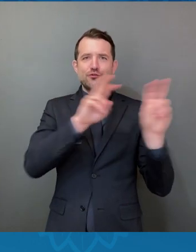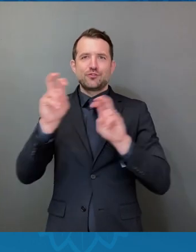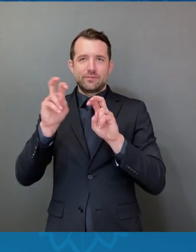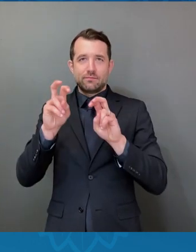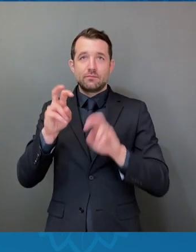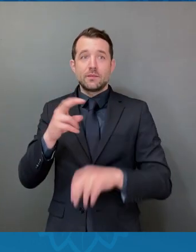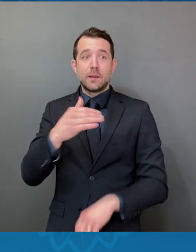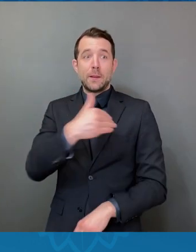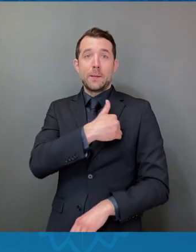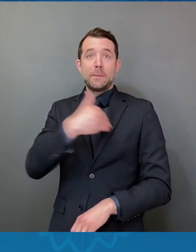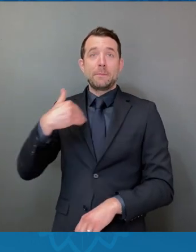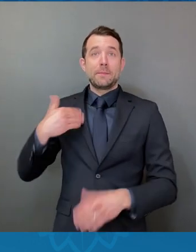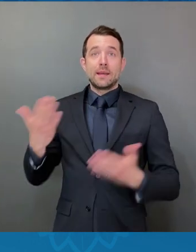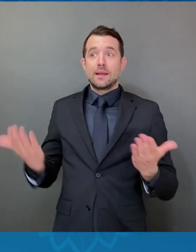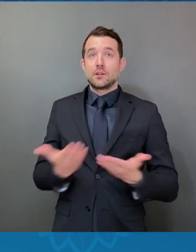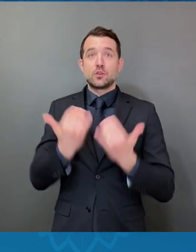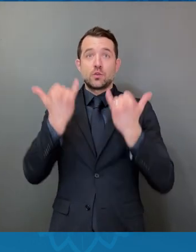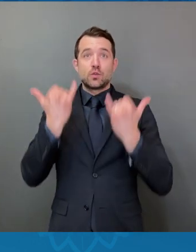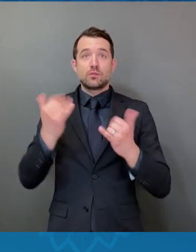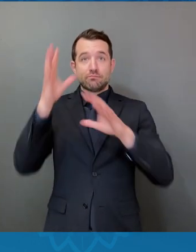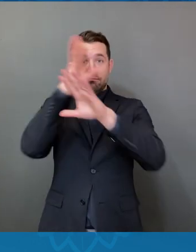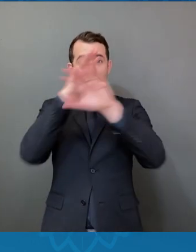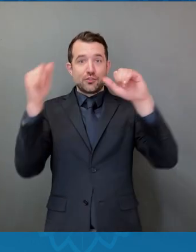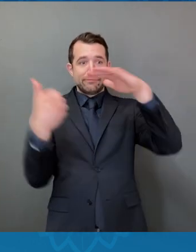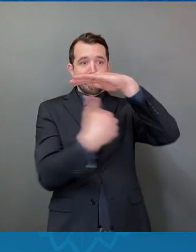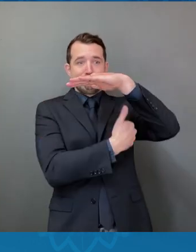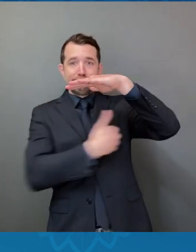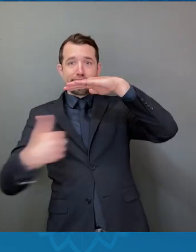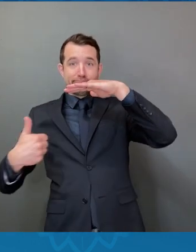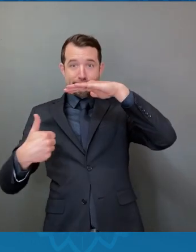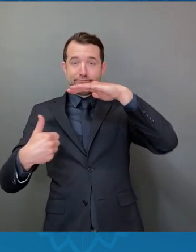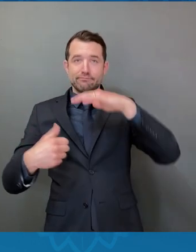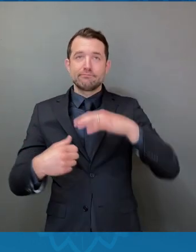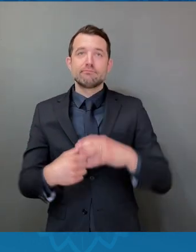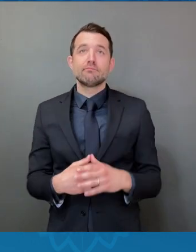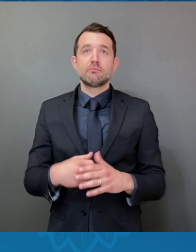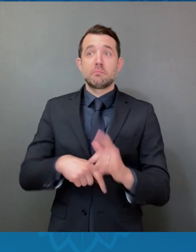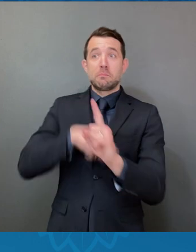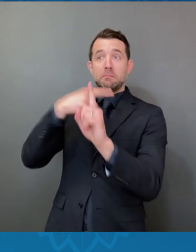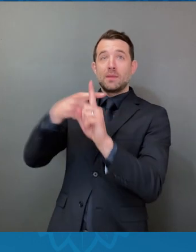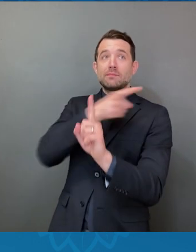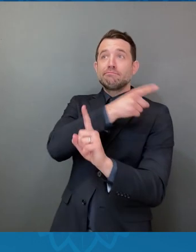and by leaders who are activists who are organizers